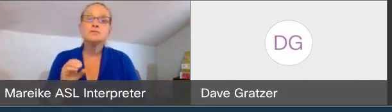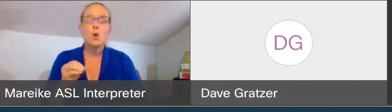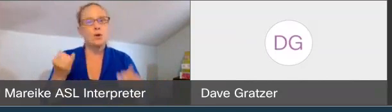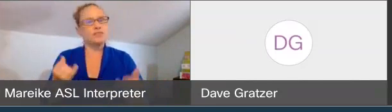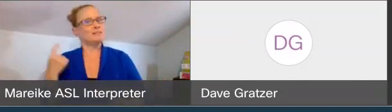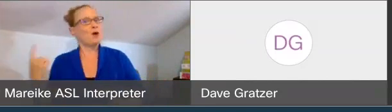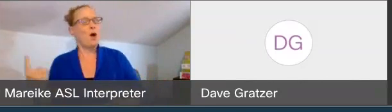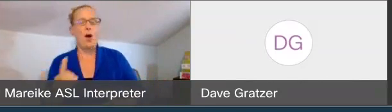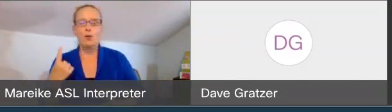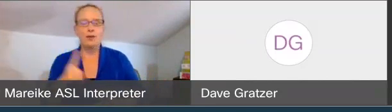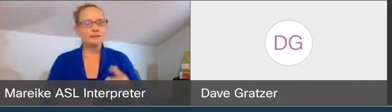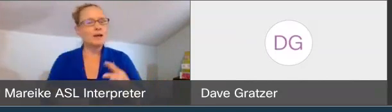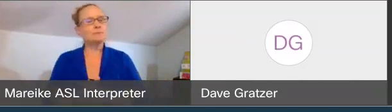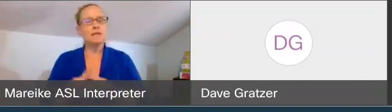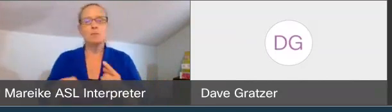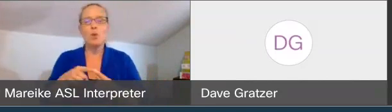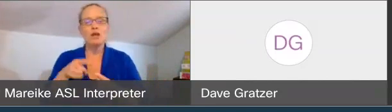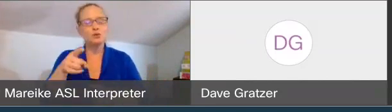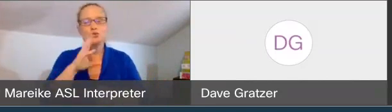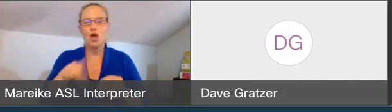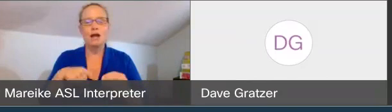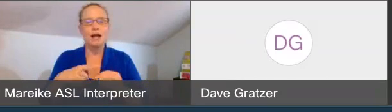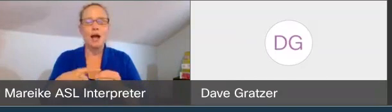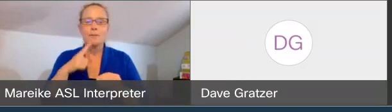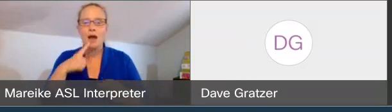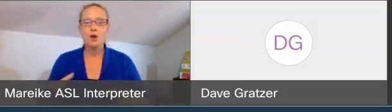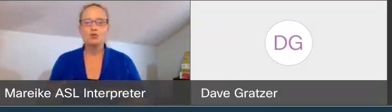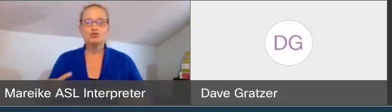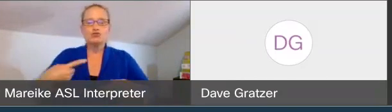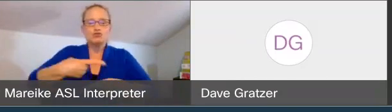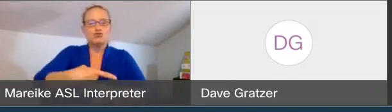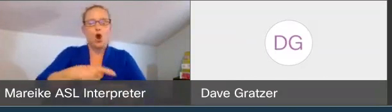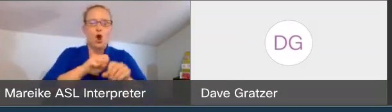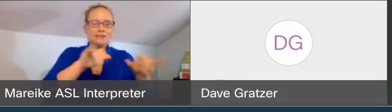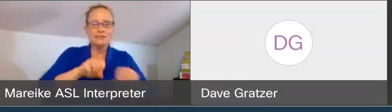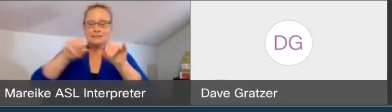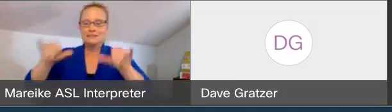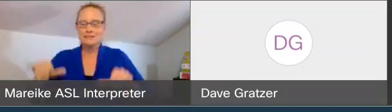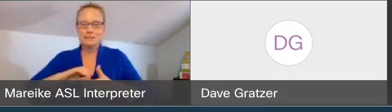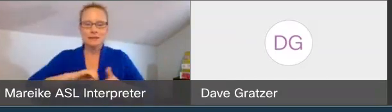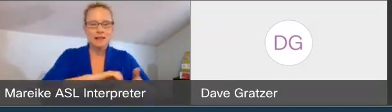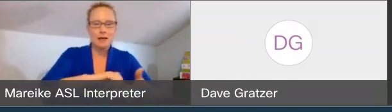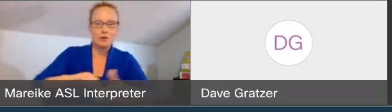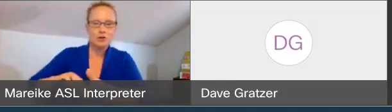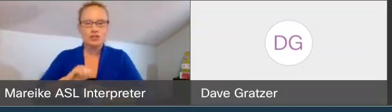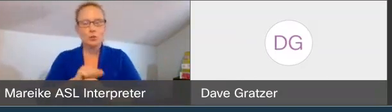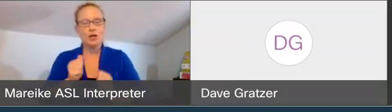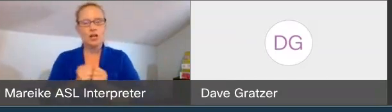up when you talk about process of collaboration, working with partners in the community-based